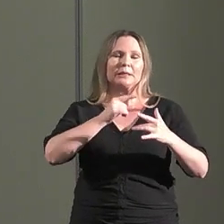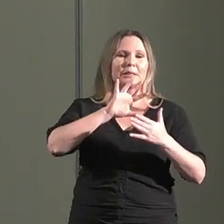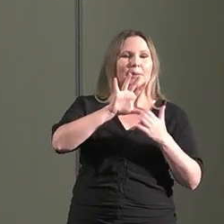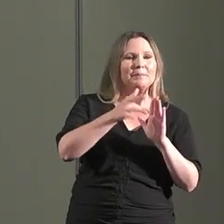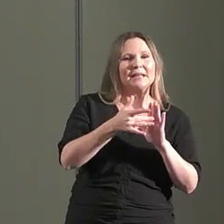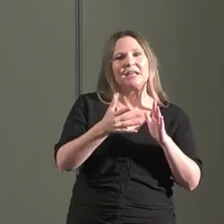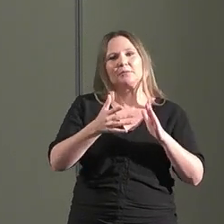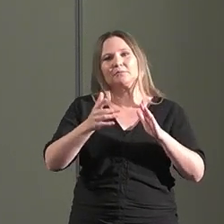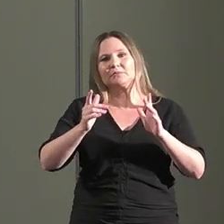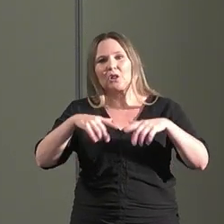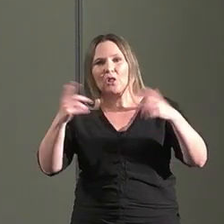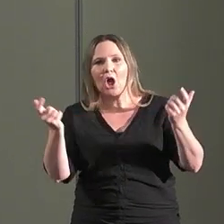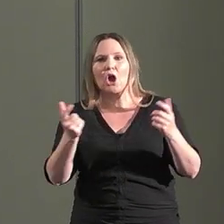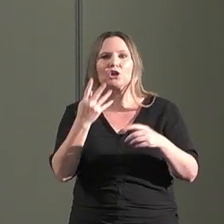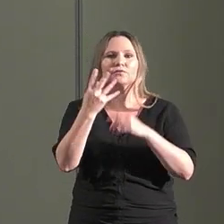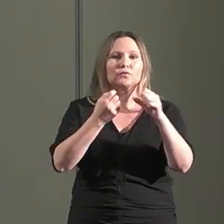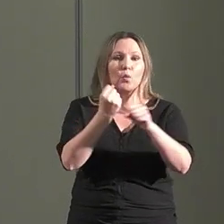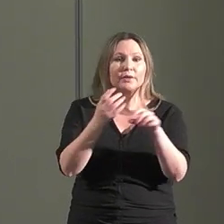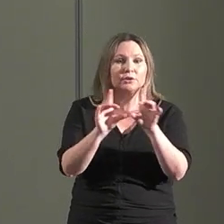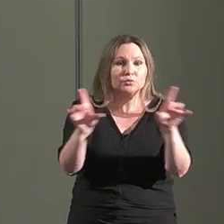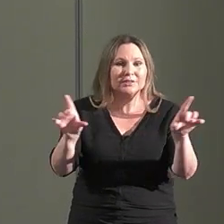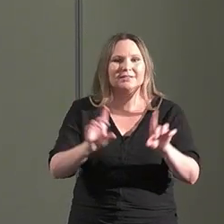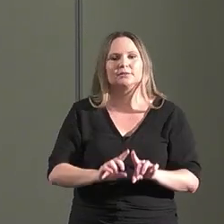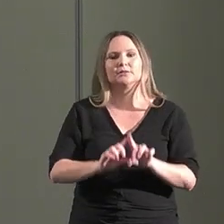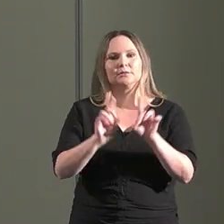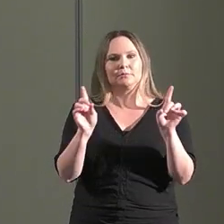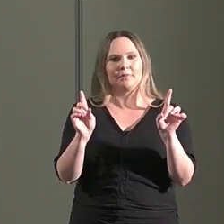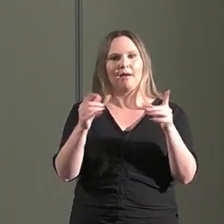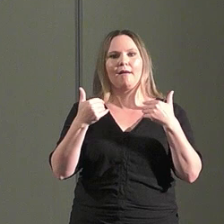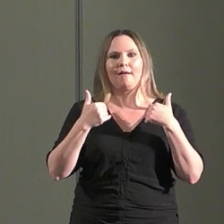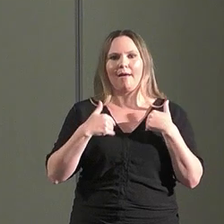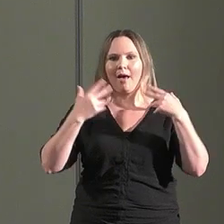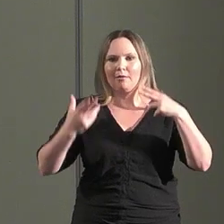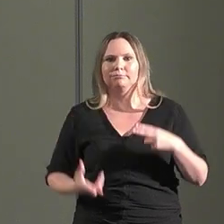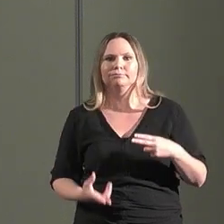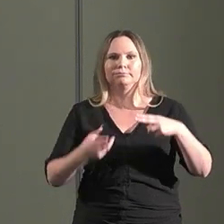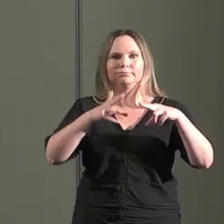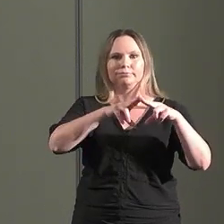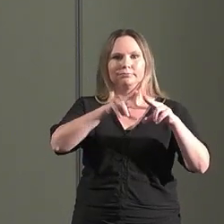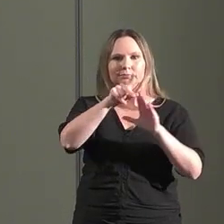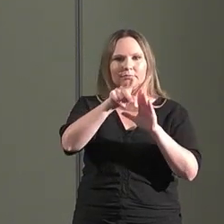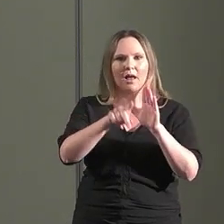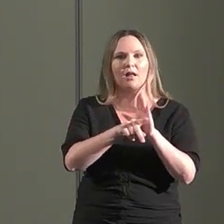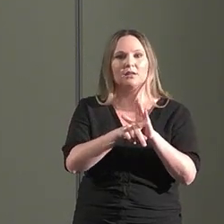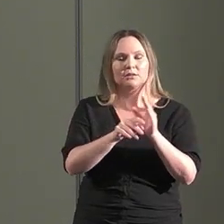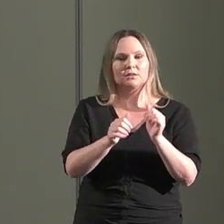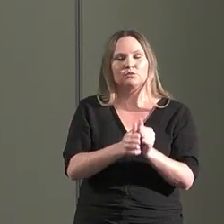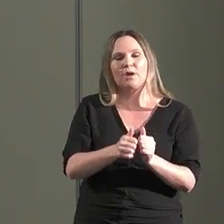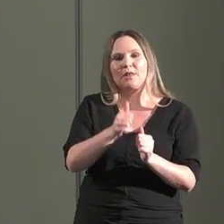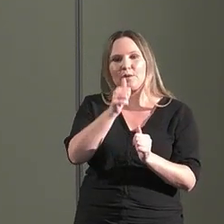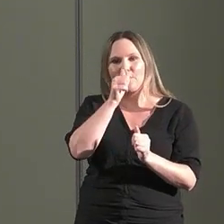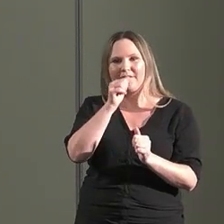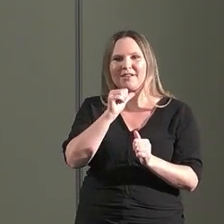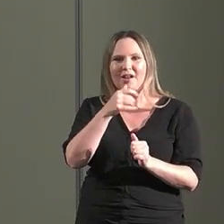degrees there is substantial increase in policies at private not-for-profit institutions and